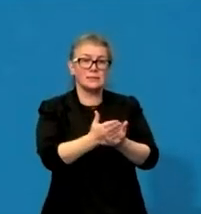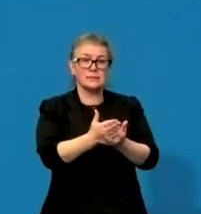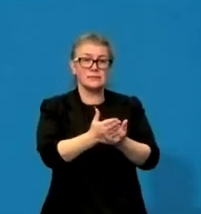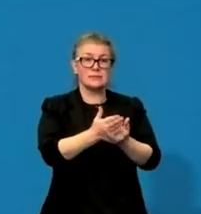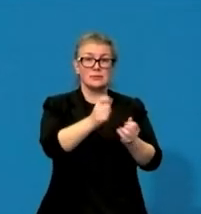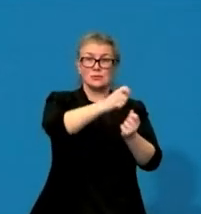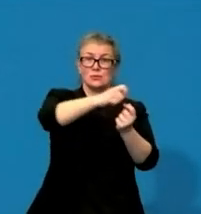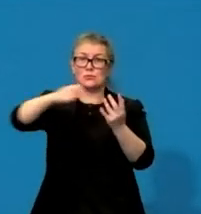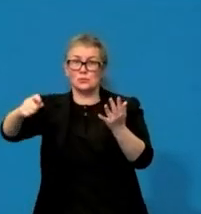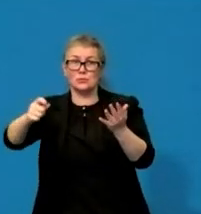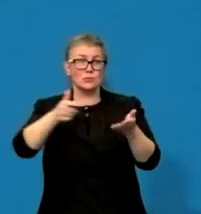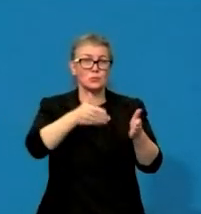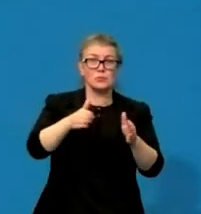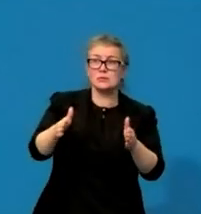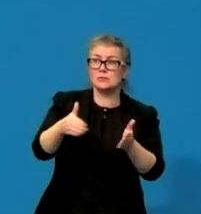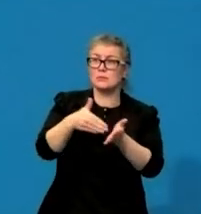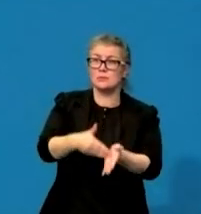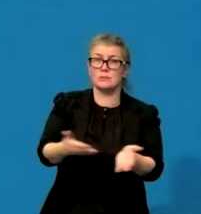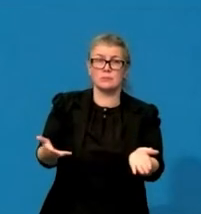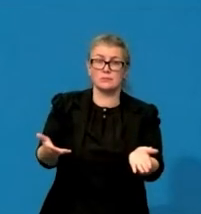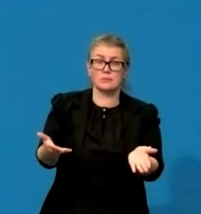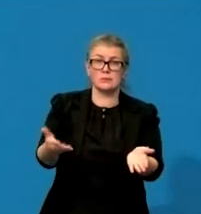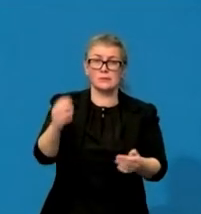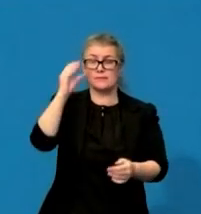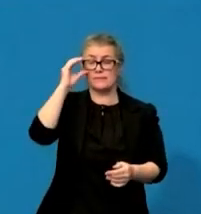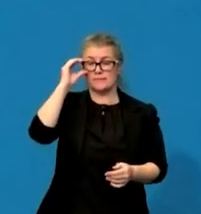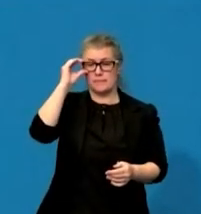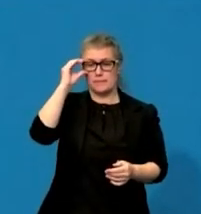independence, despite the fact that they have been recommended for her.